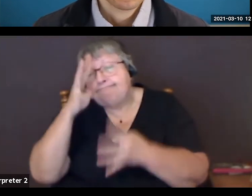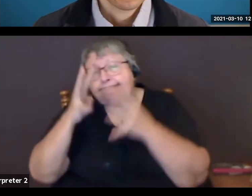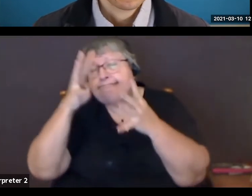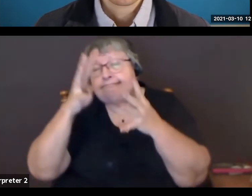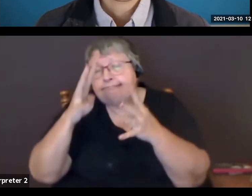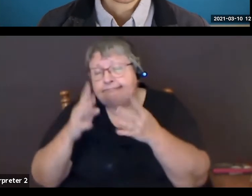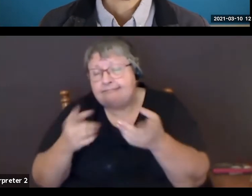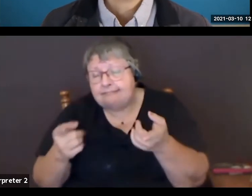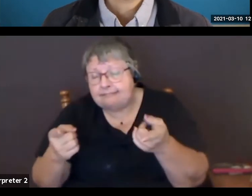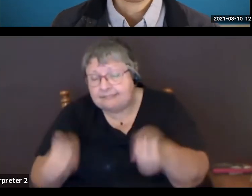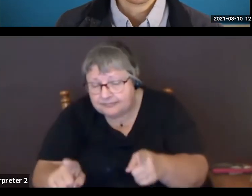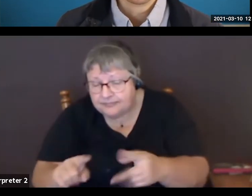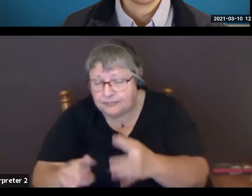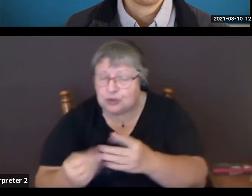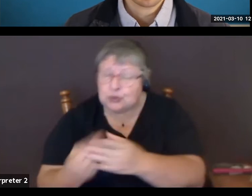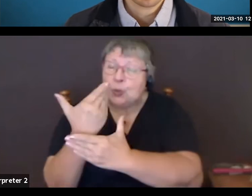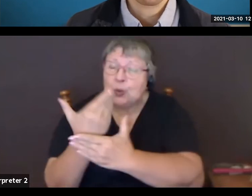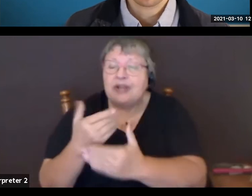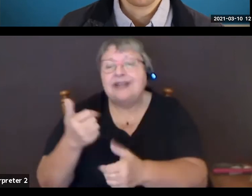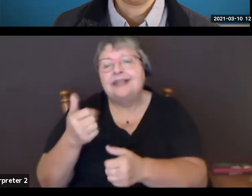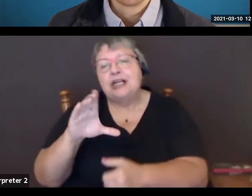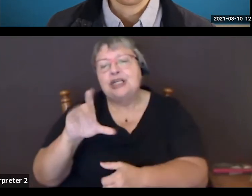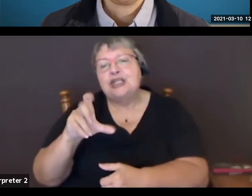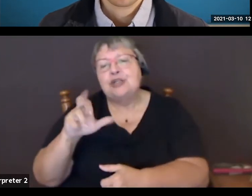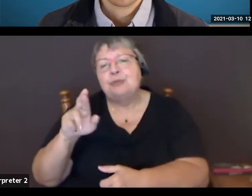This is exactly the same question facing the world news community.